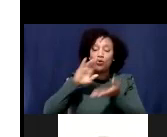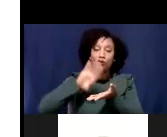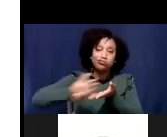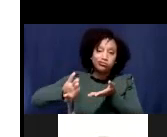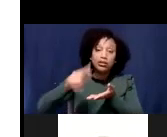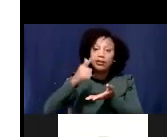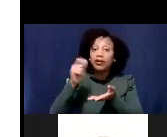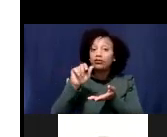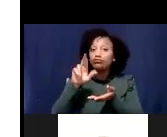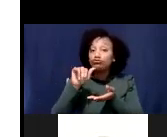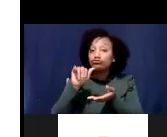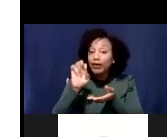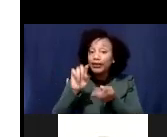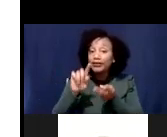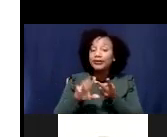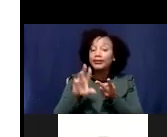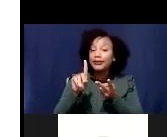disability, and other kinds of oppression.